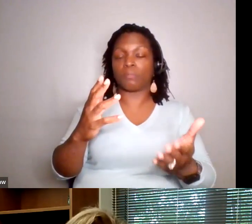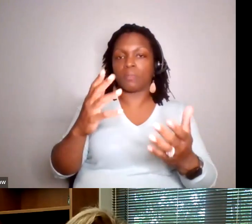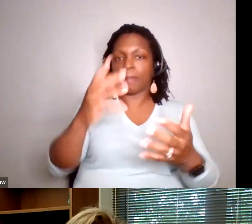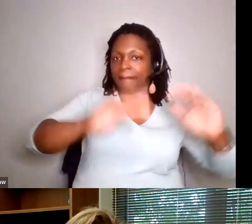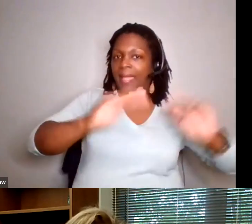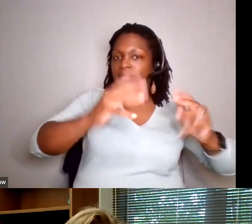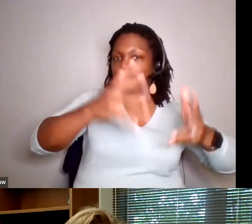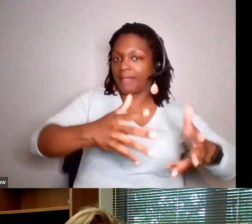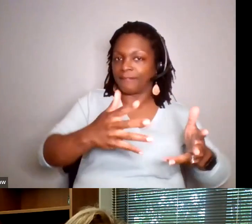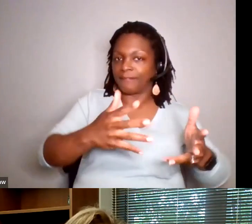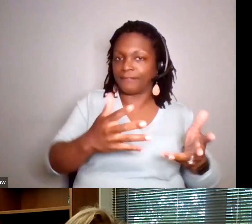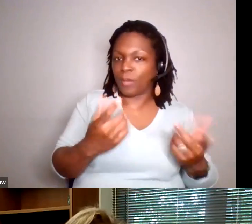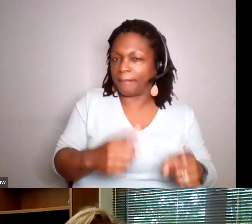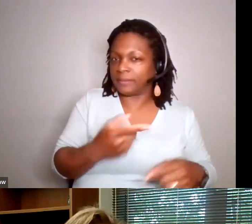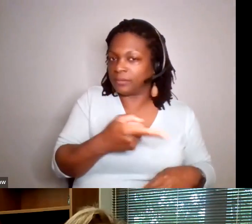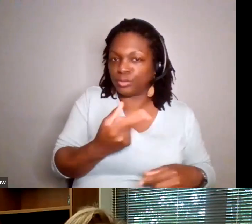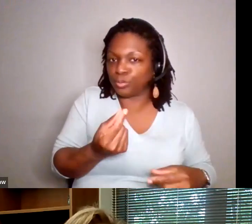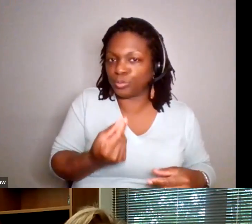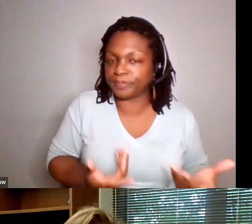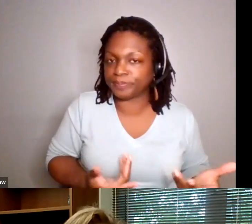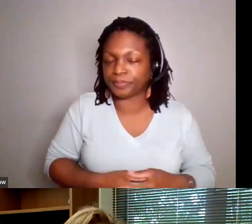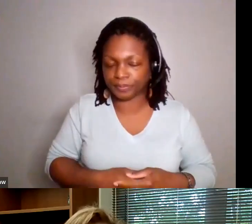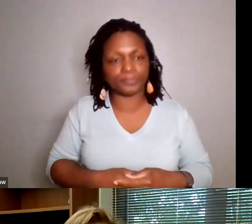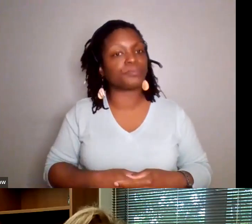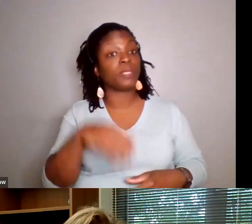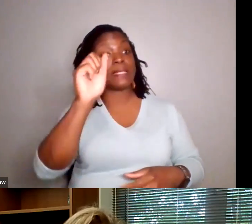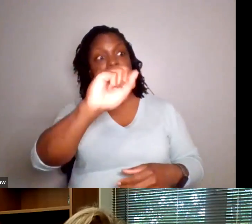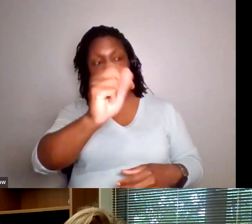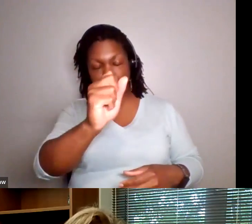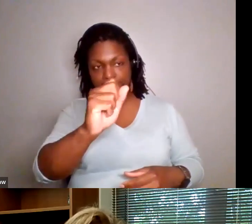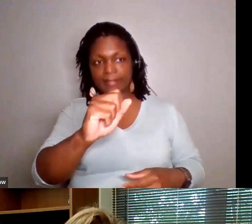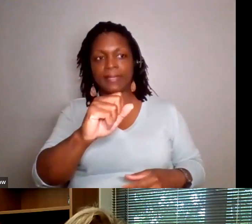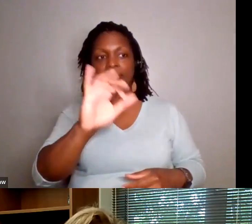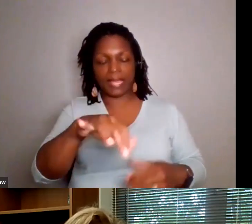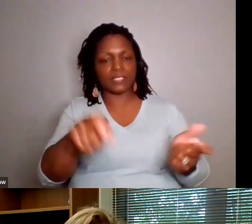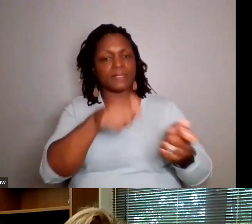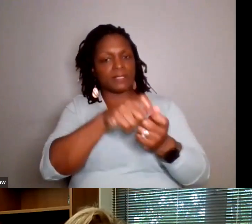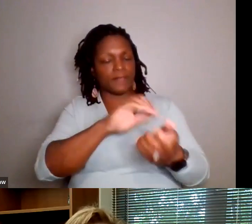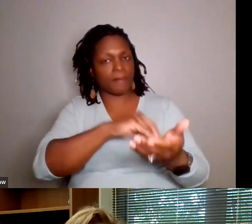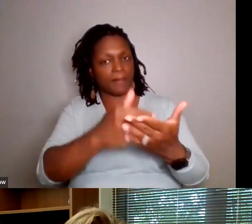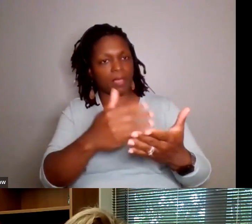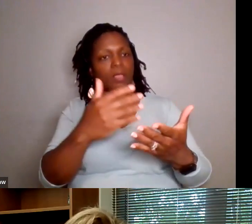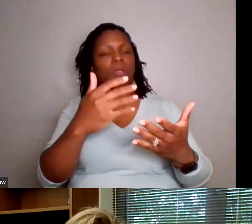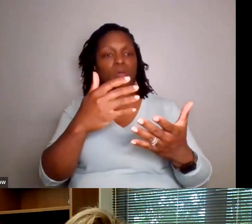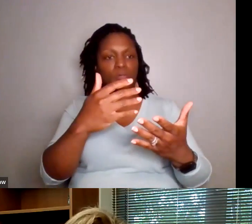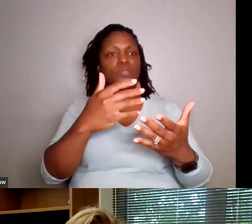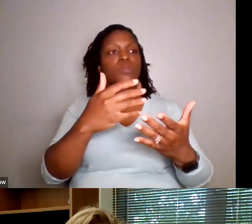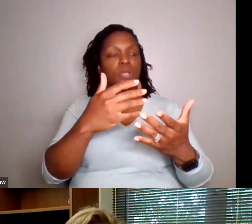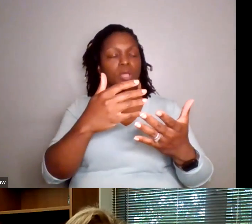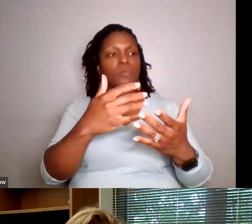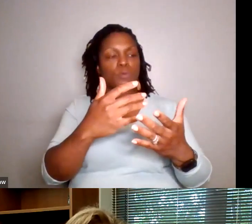Bill one and I don't see it but yes, they there's a specific amount that was added that was dedicated to that use.